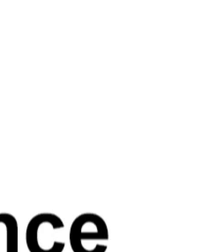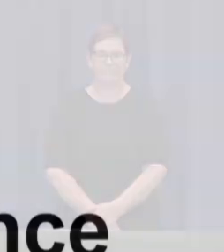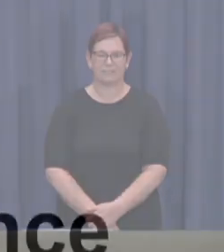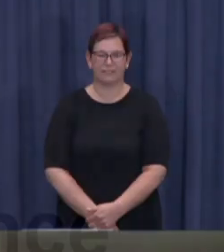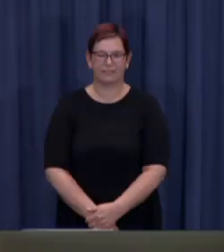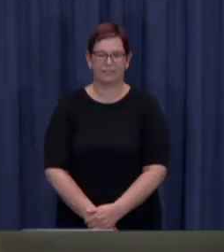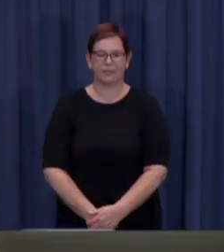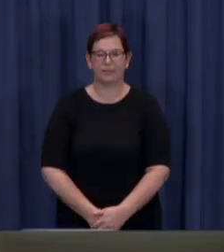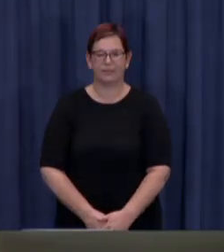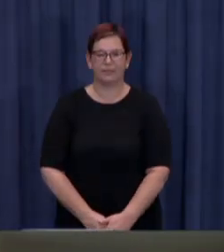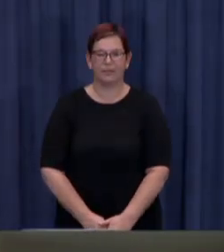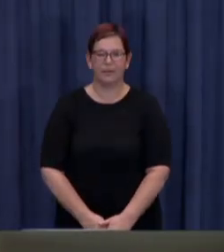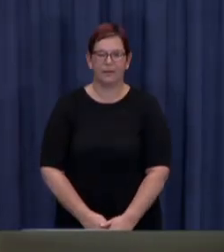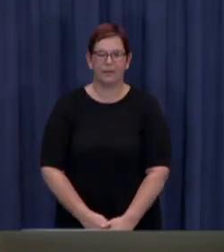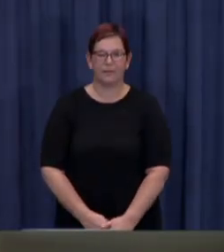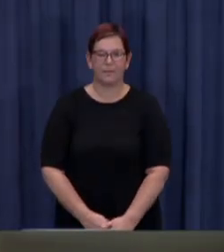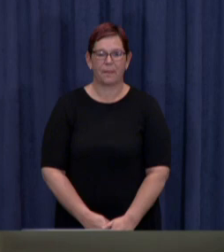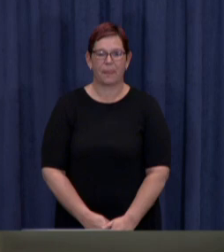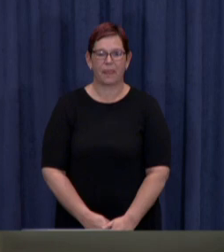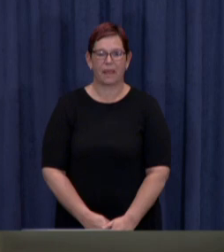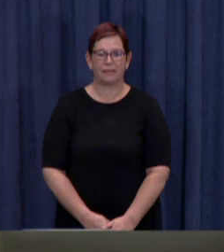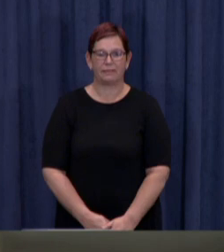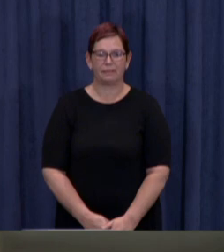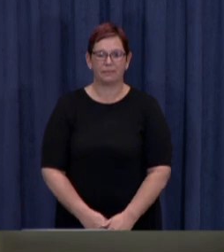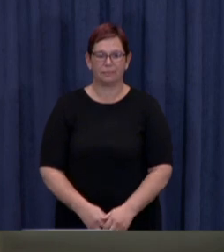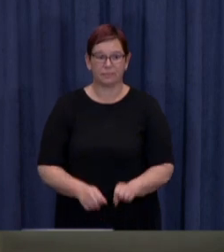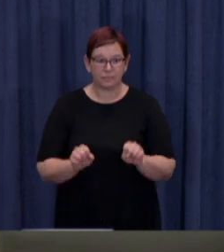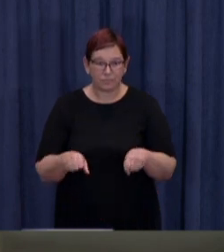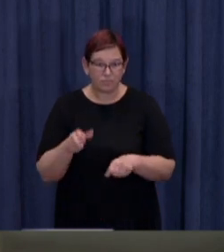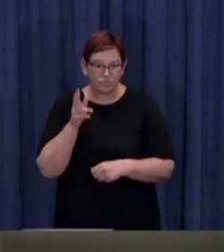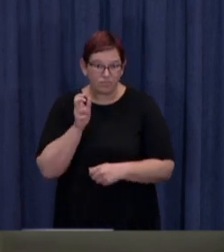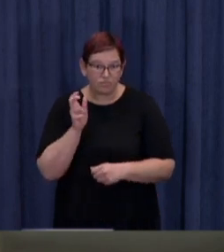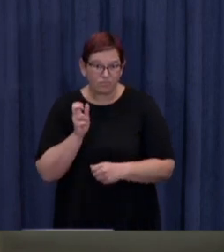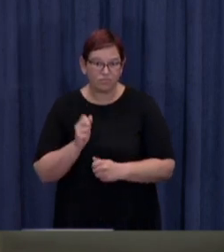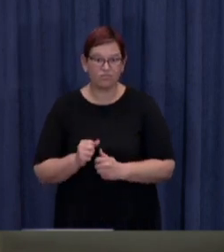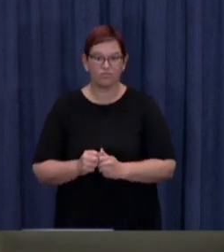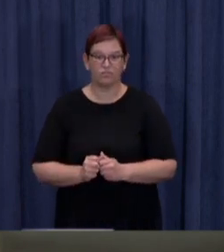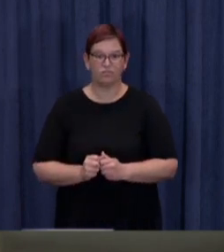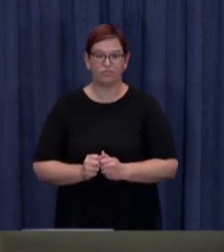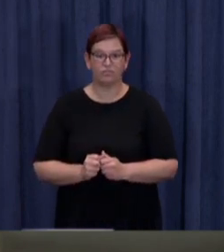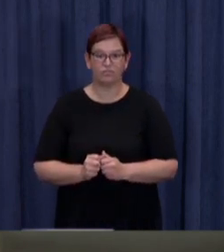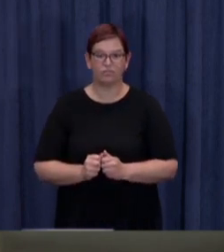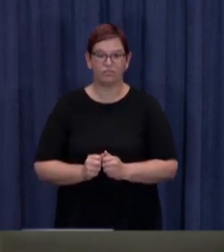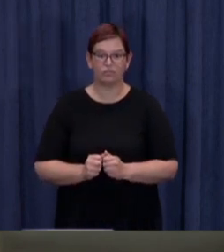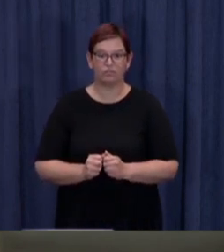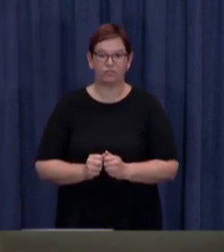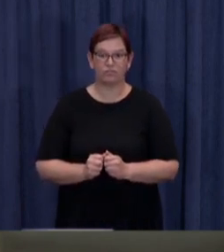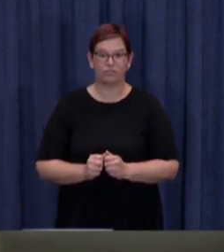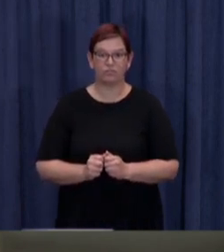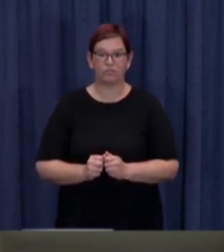can people hear me